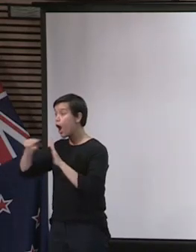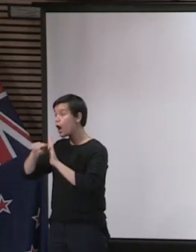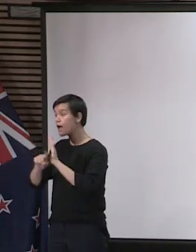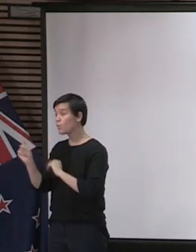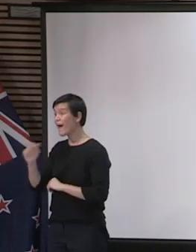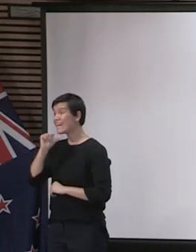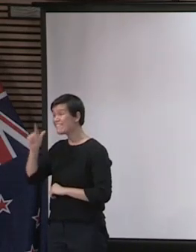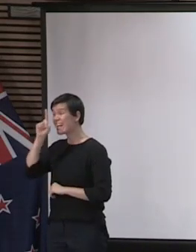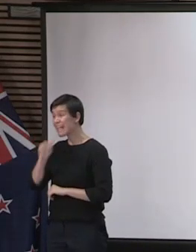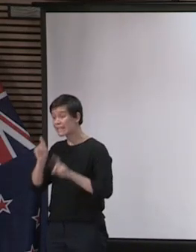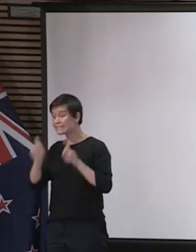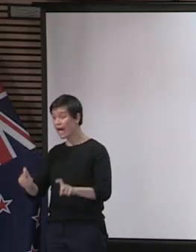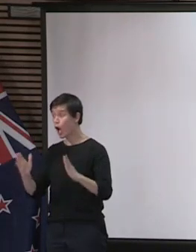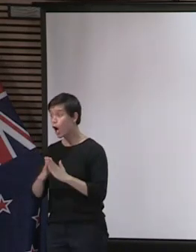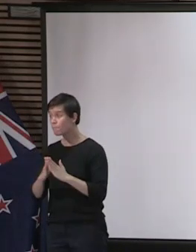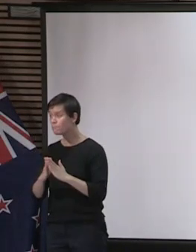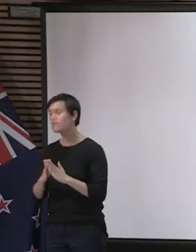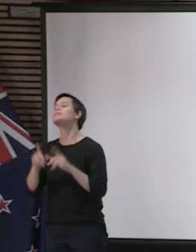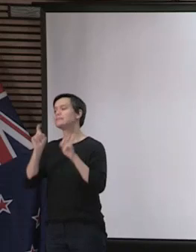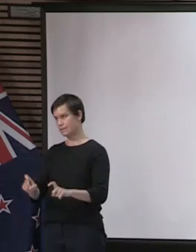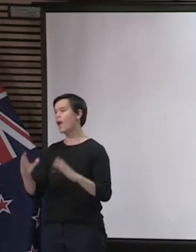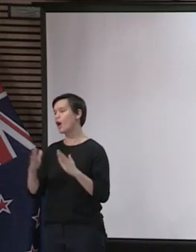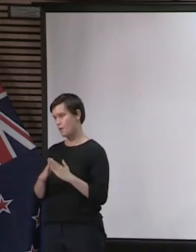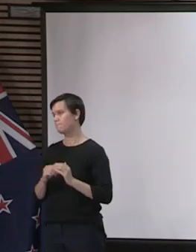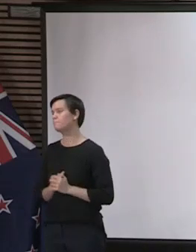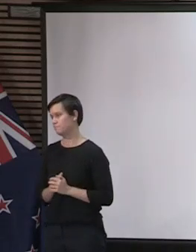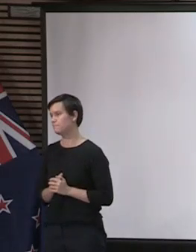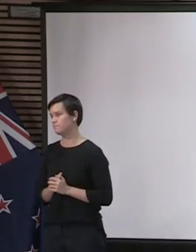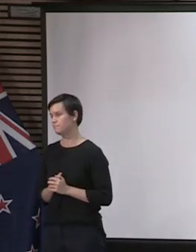parents to remember that the guidances, if you can keep